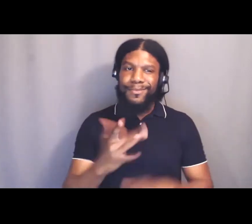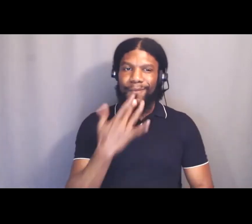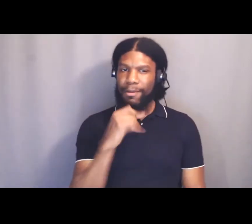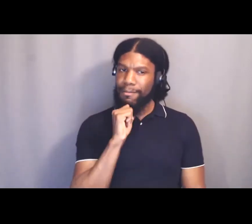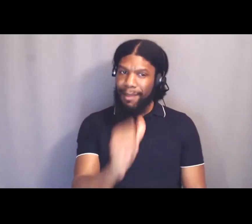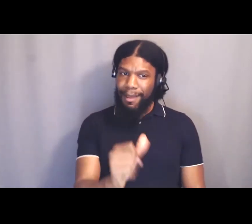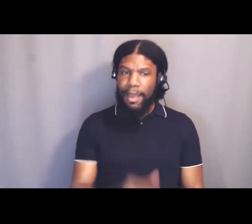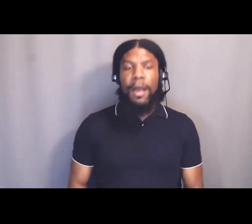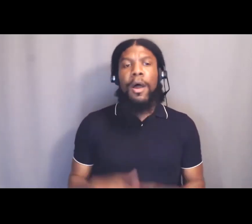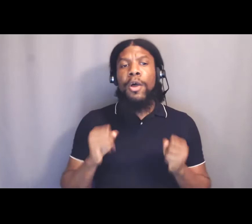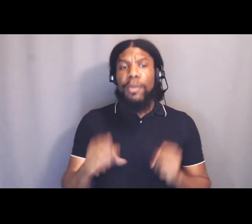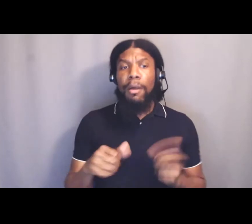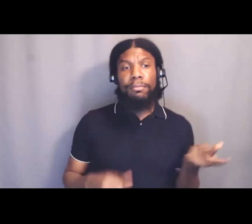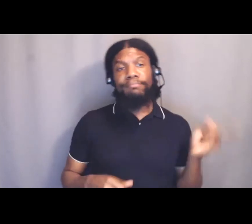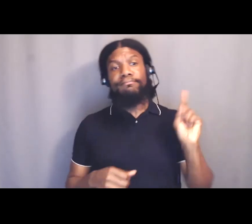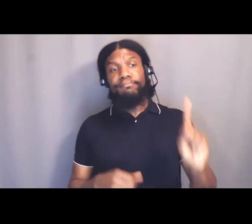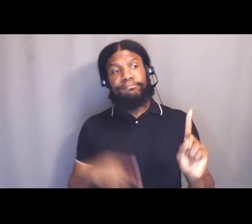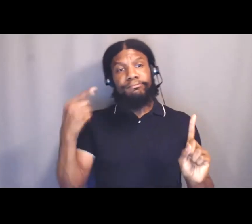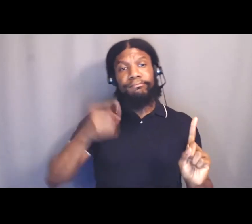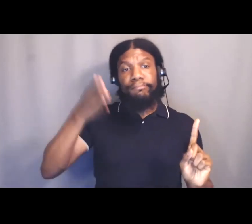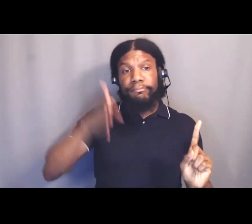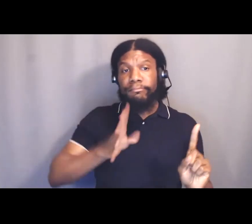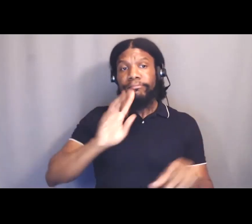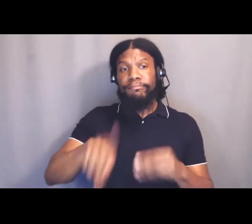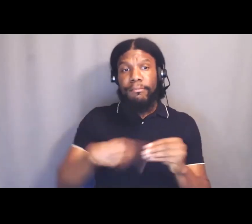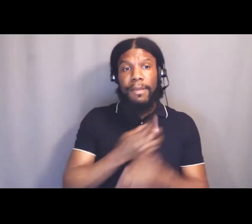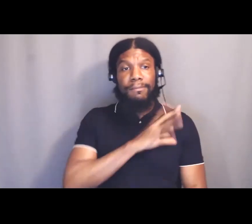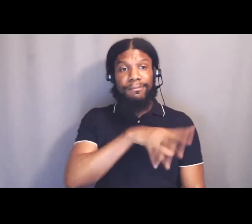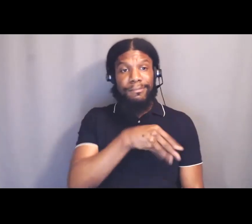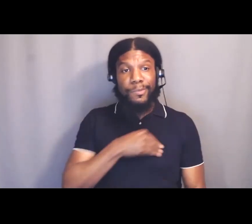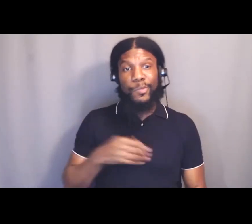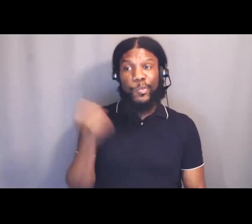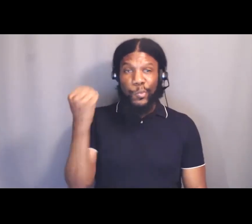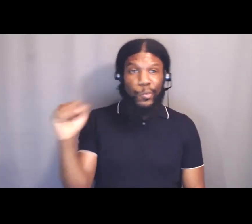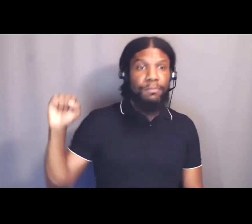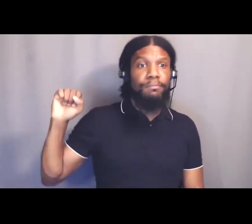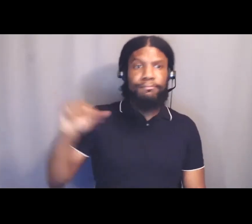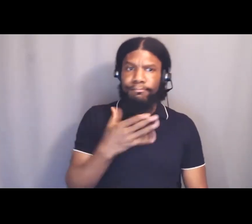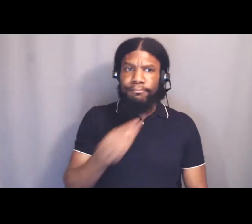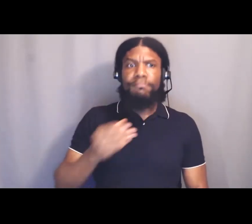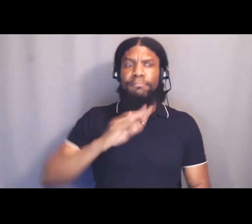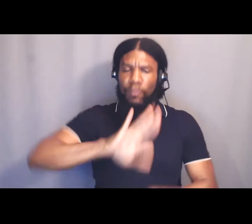as well and uplifting the solidarity between what's happening in Palestine